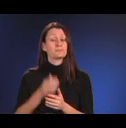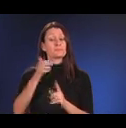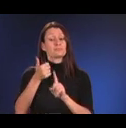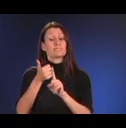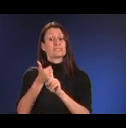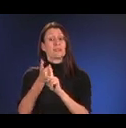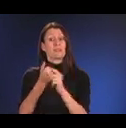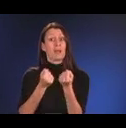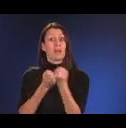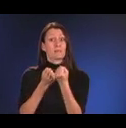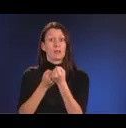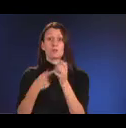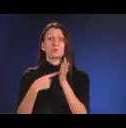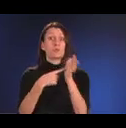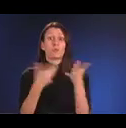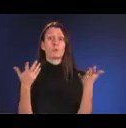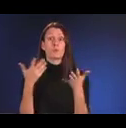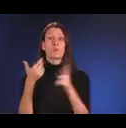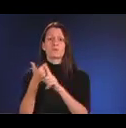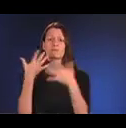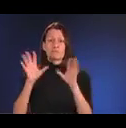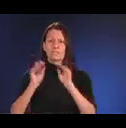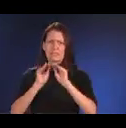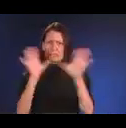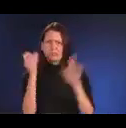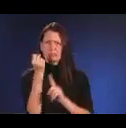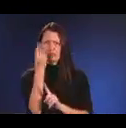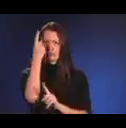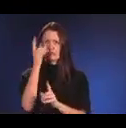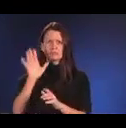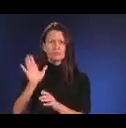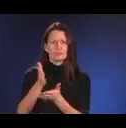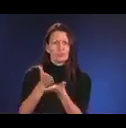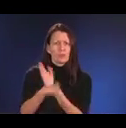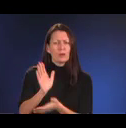A self-advocate has a clear understanding of their needs and rights,